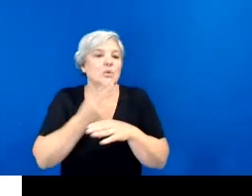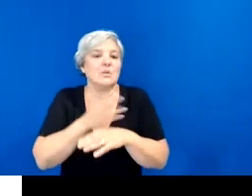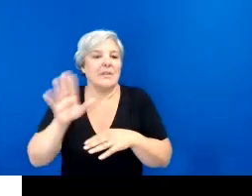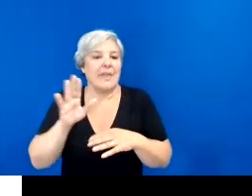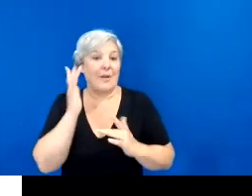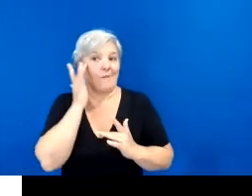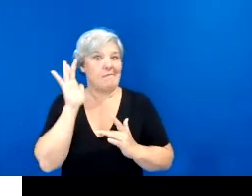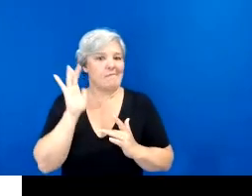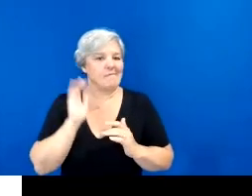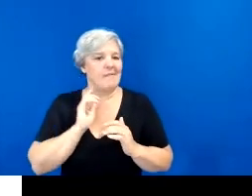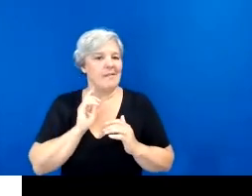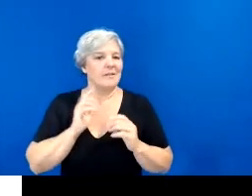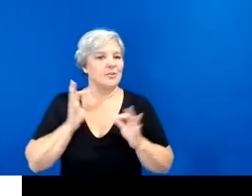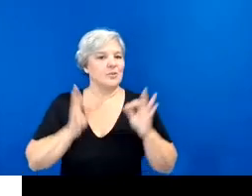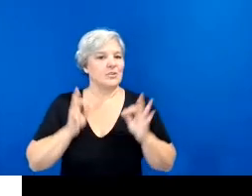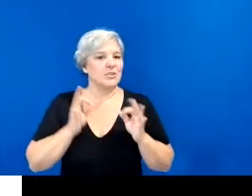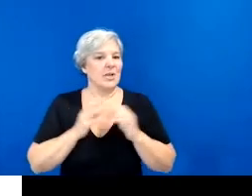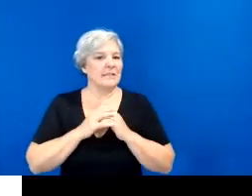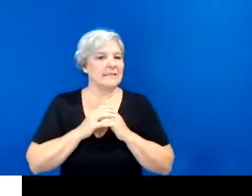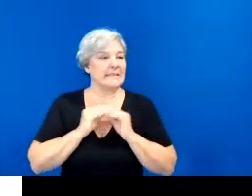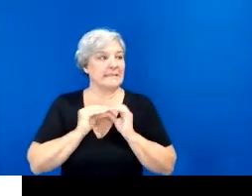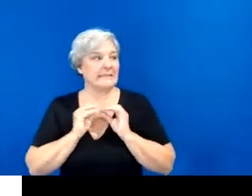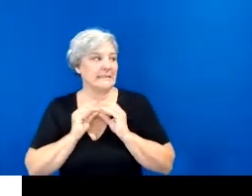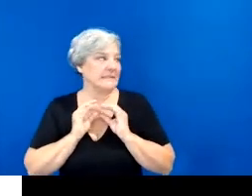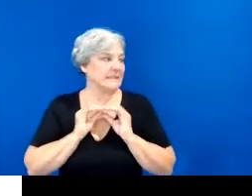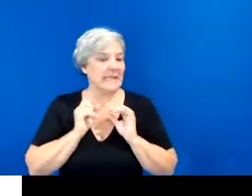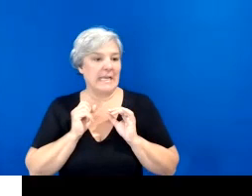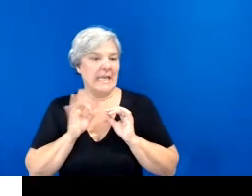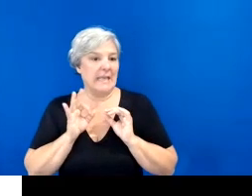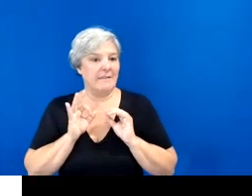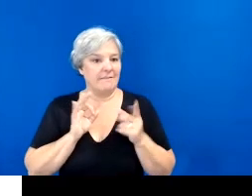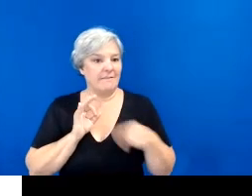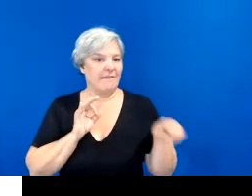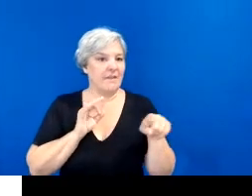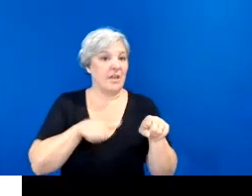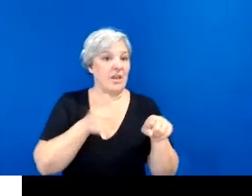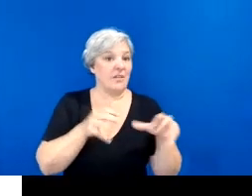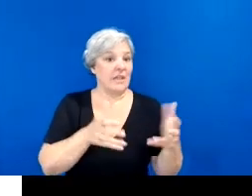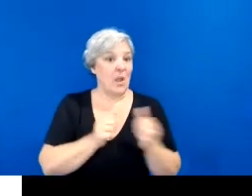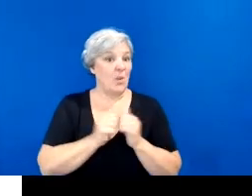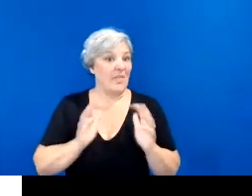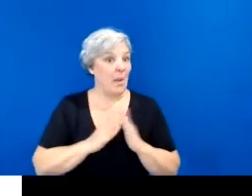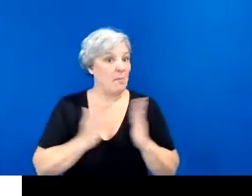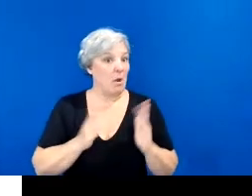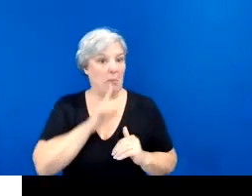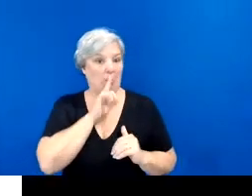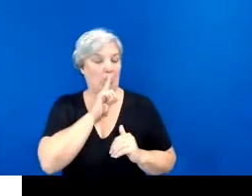to be able to judge whether or not it's feasible in a particular course to go without a textbook, because, yes,